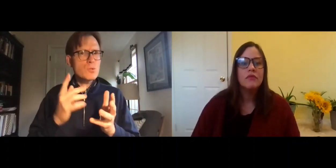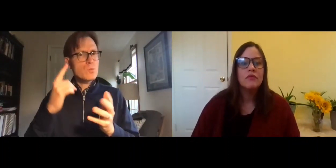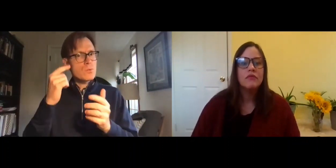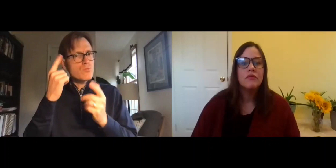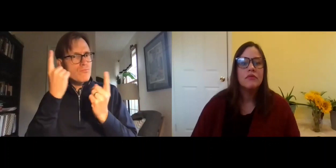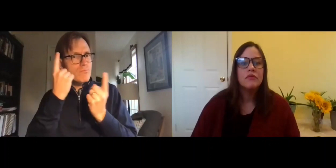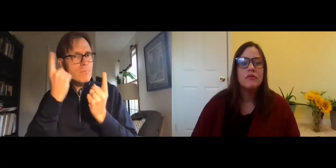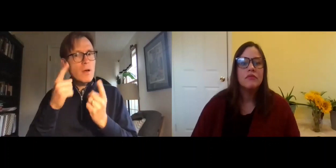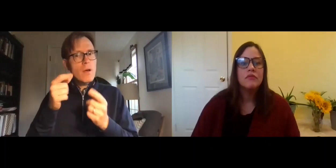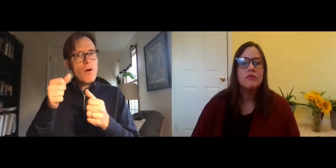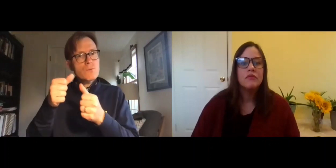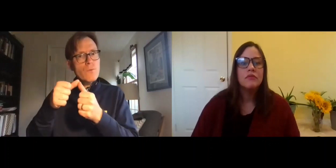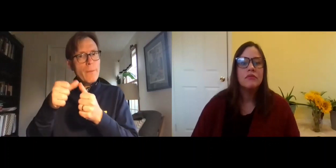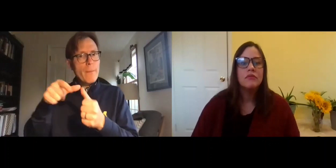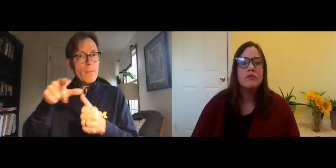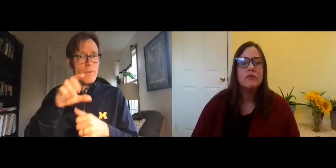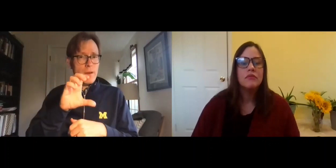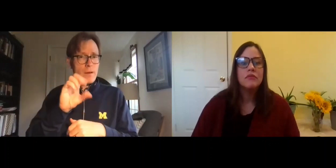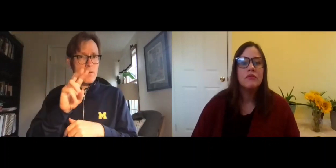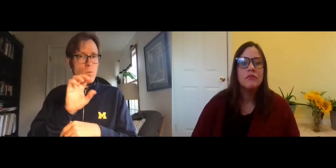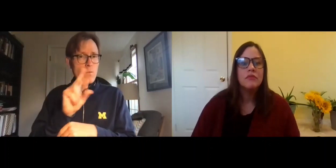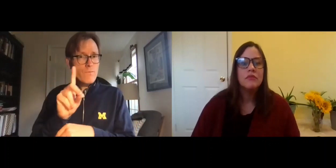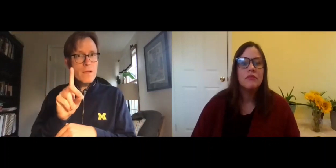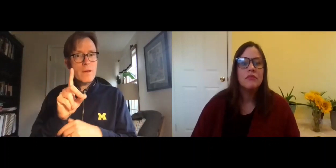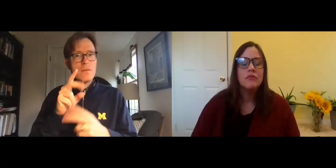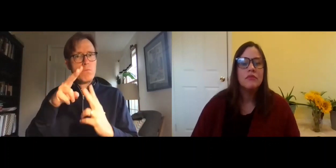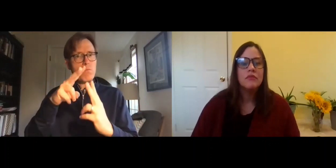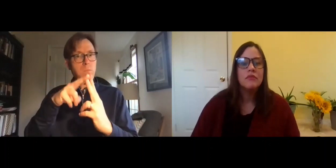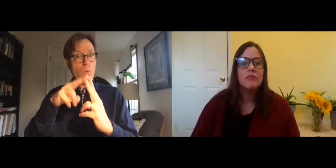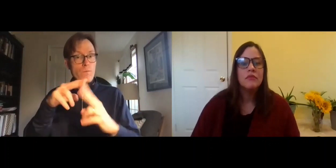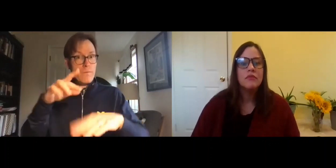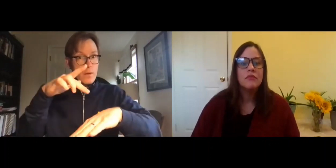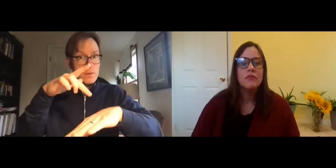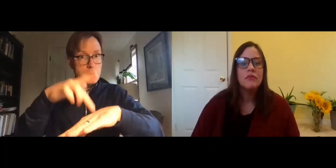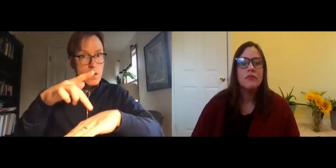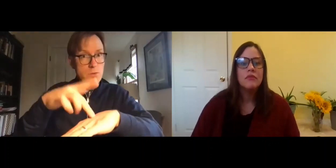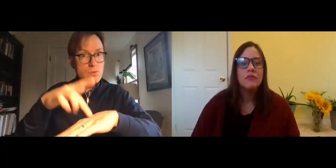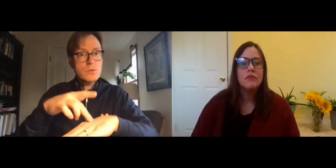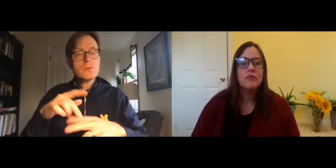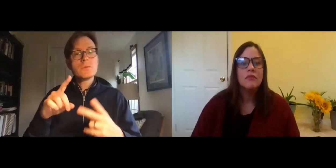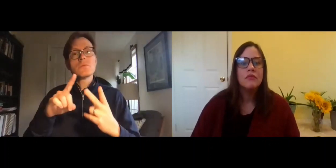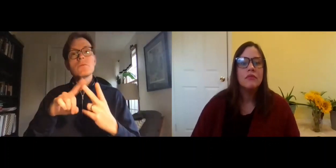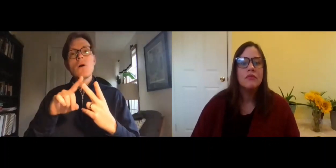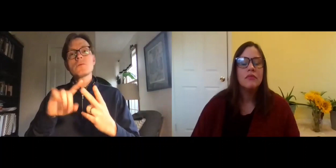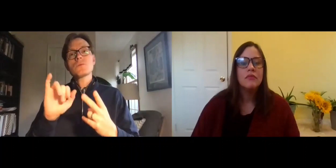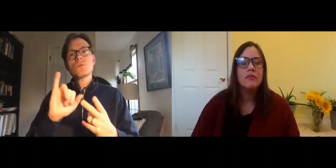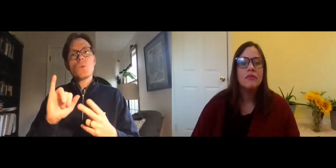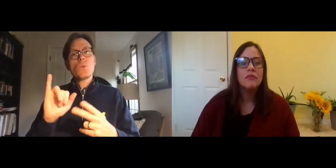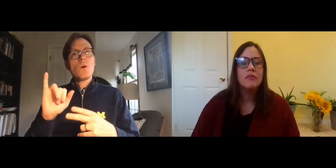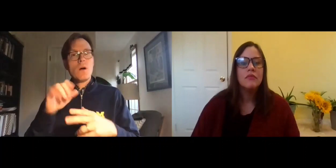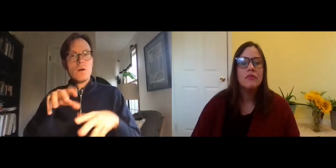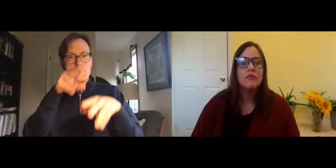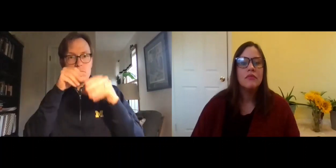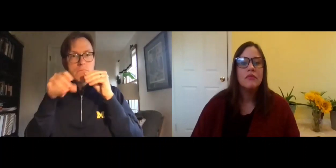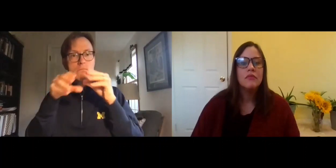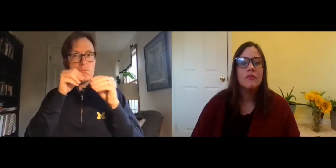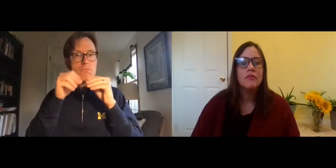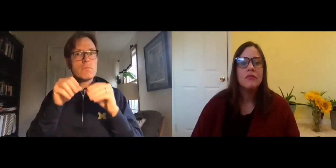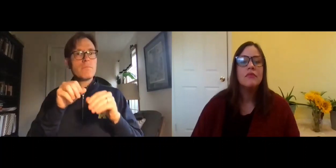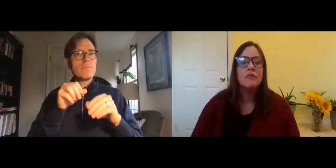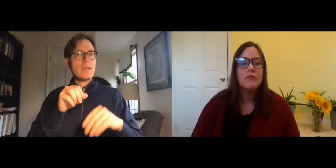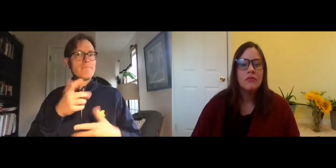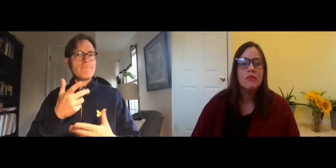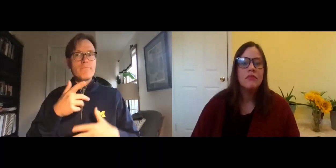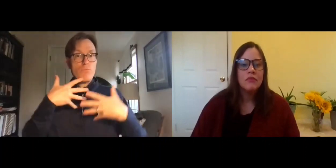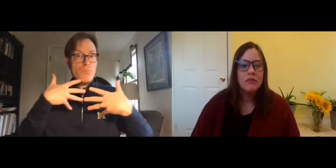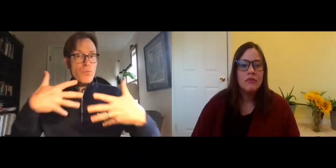So we encourage you to consider and really remember that COVID-19 is spread through the